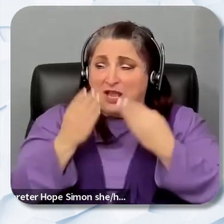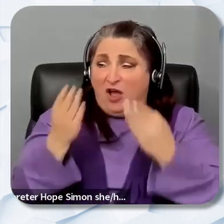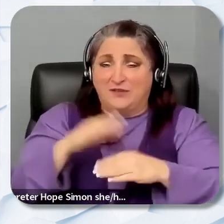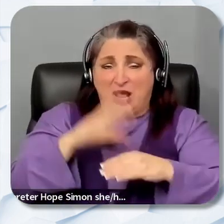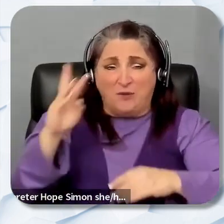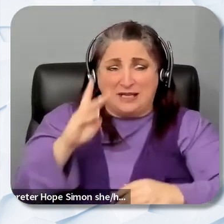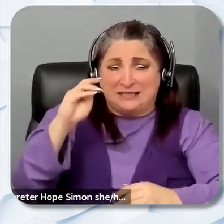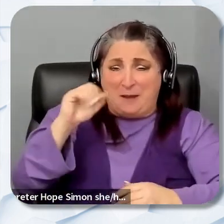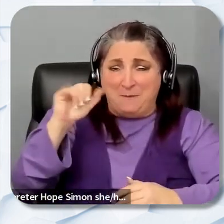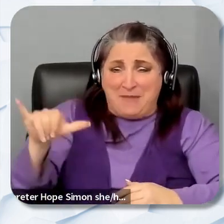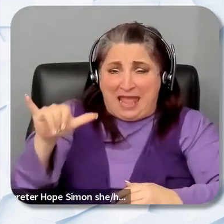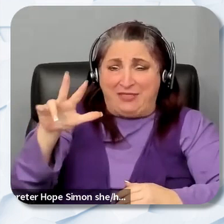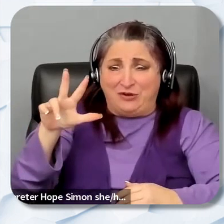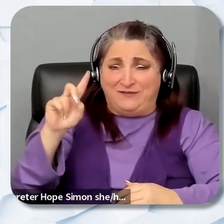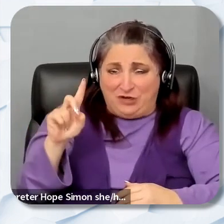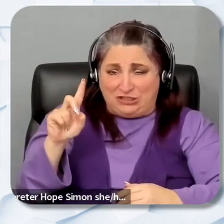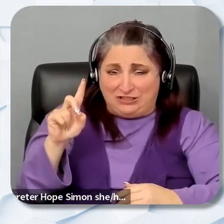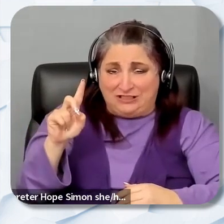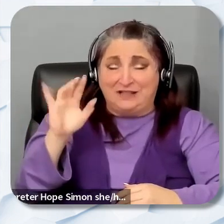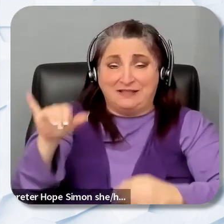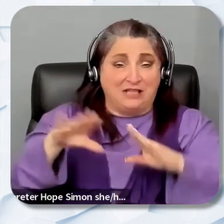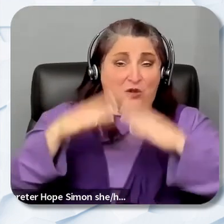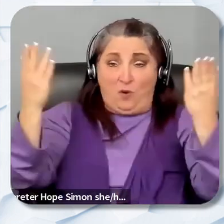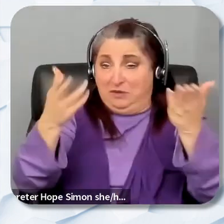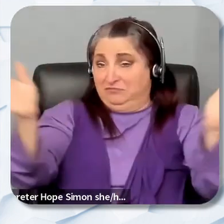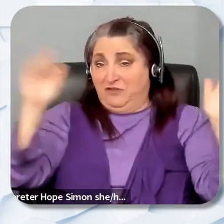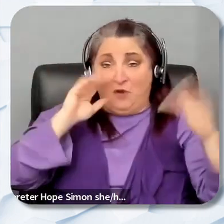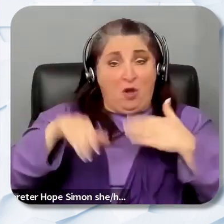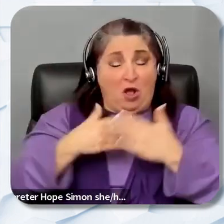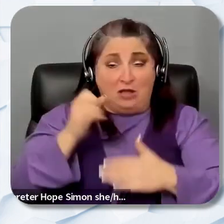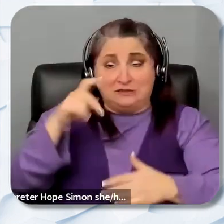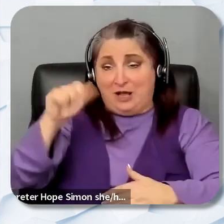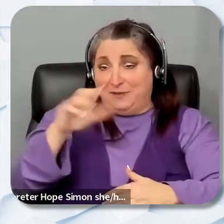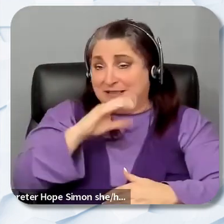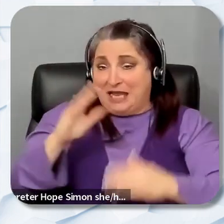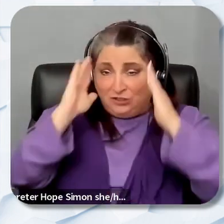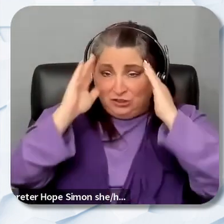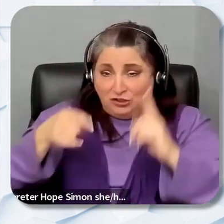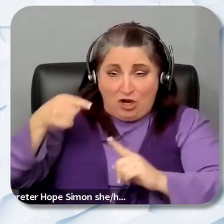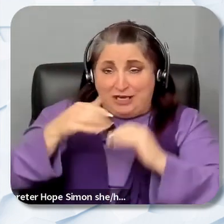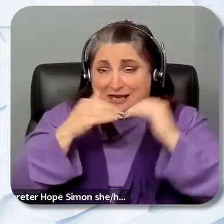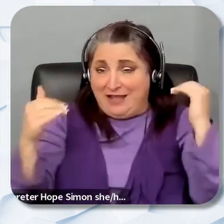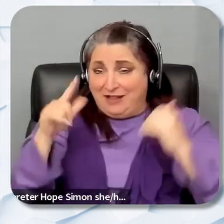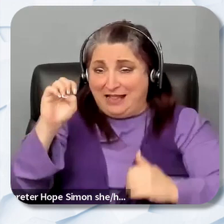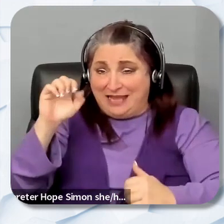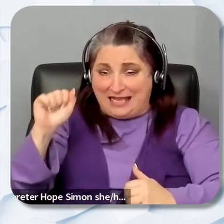May 31st, and it's open for all SELPAs and Targeted level LEAs. Targeted Level 3 has,